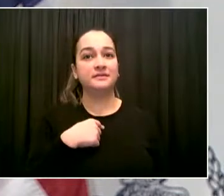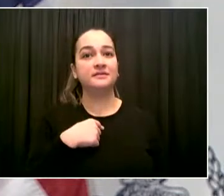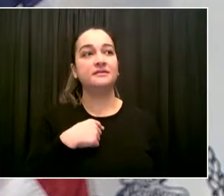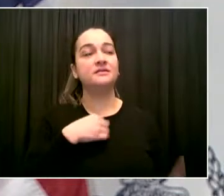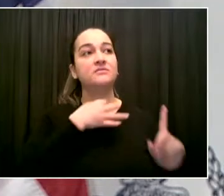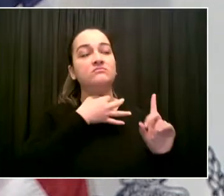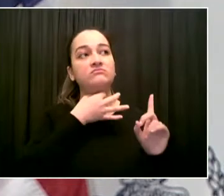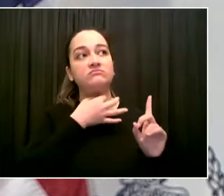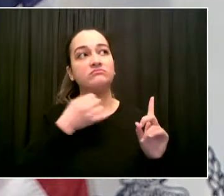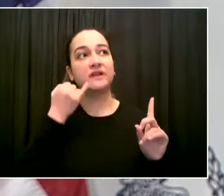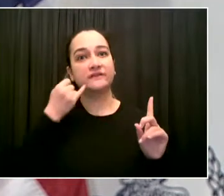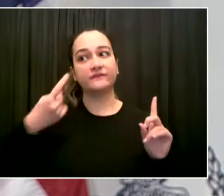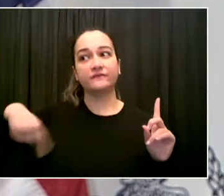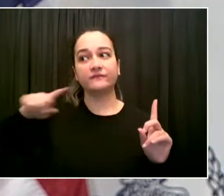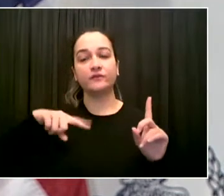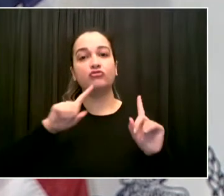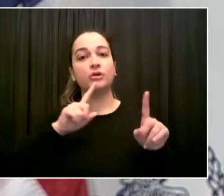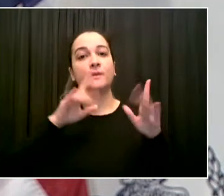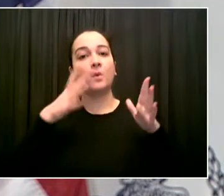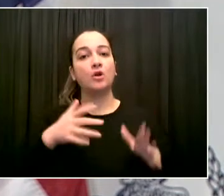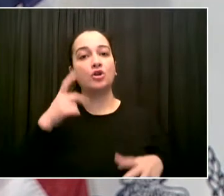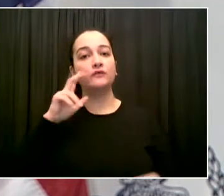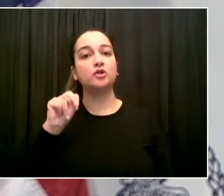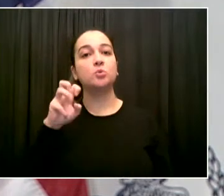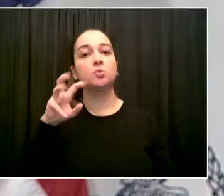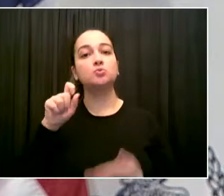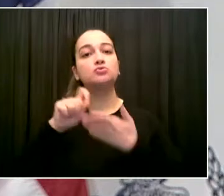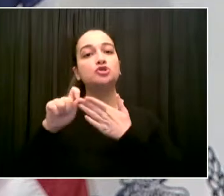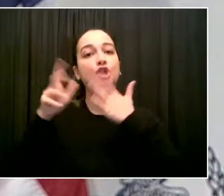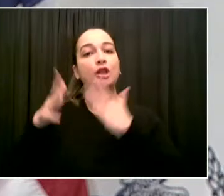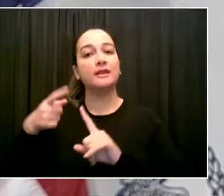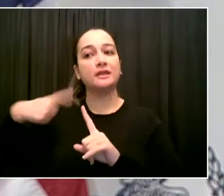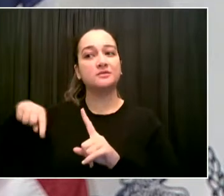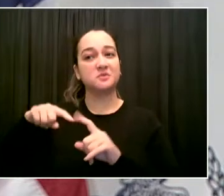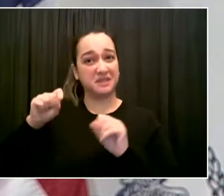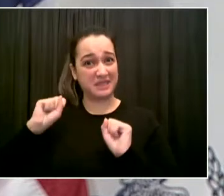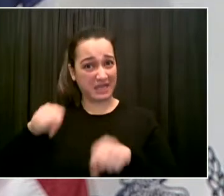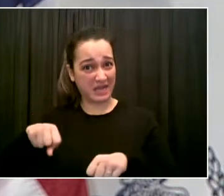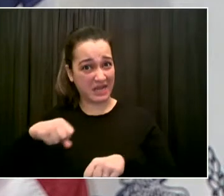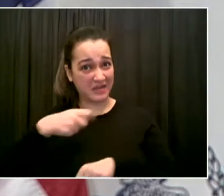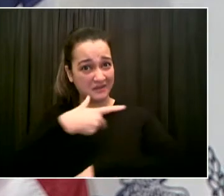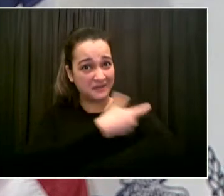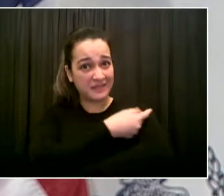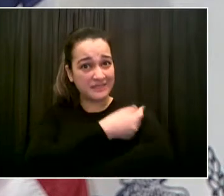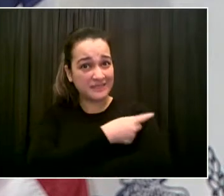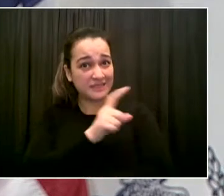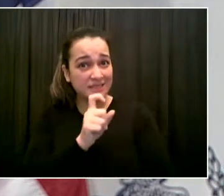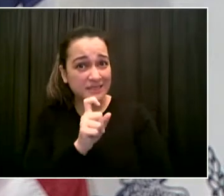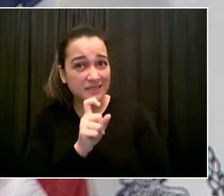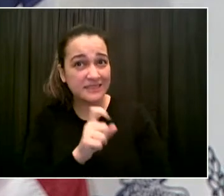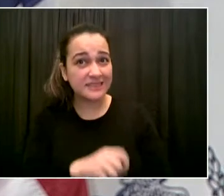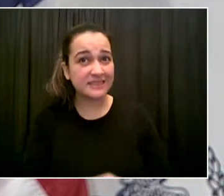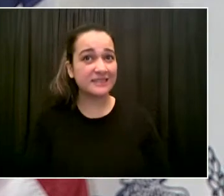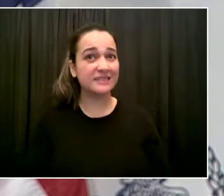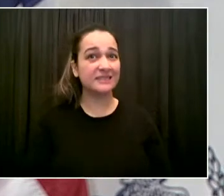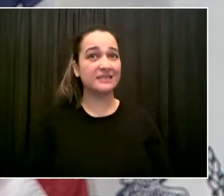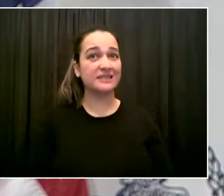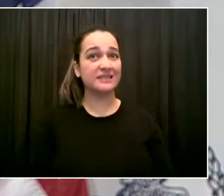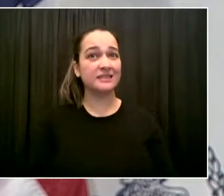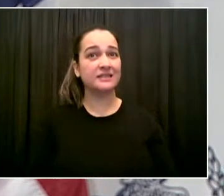BE ELIGIBLE FOR VACCINES THIS MONTH.